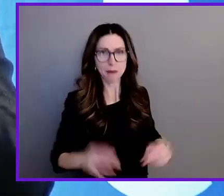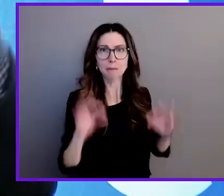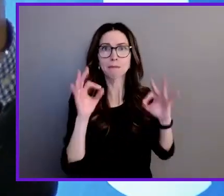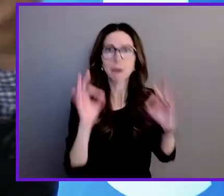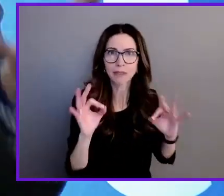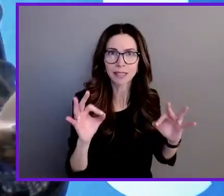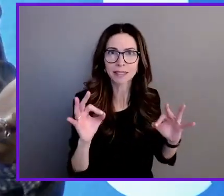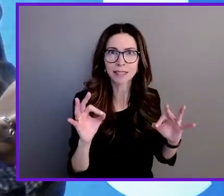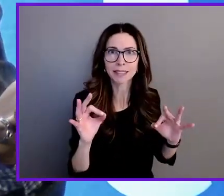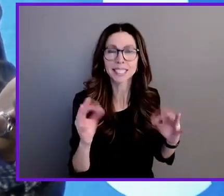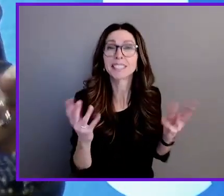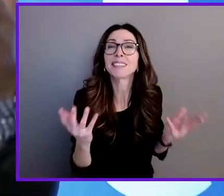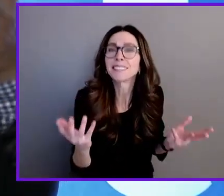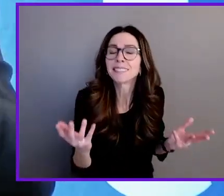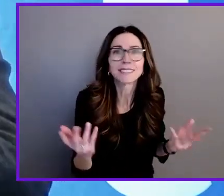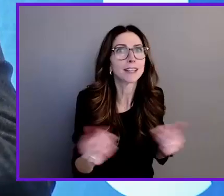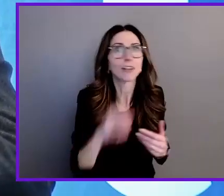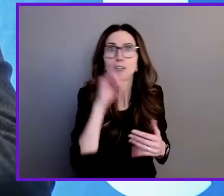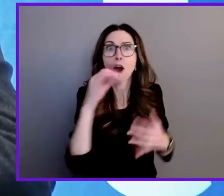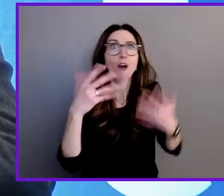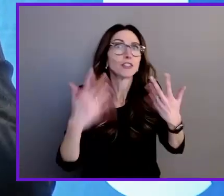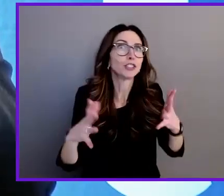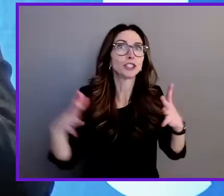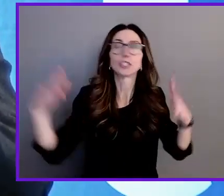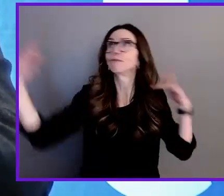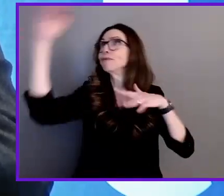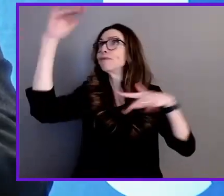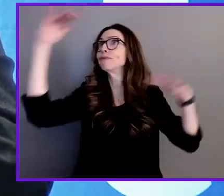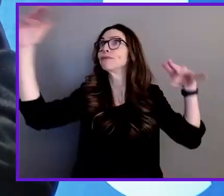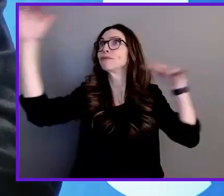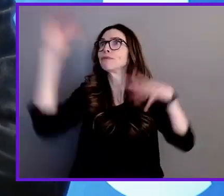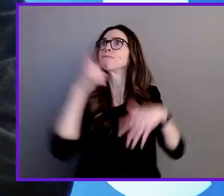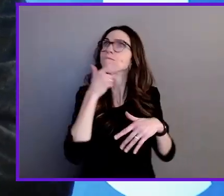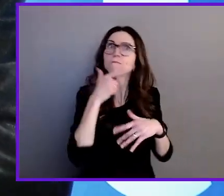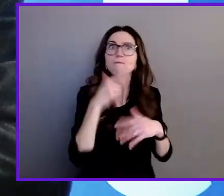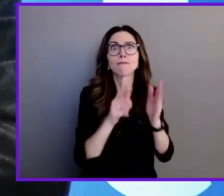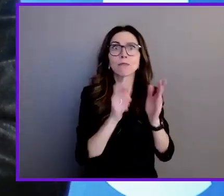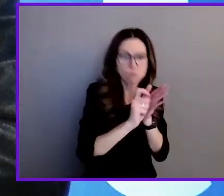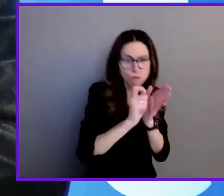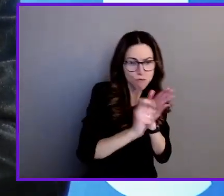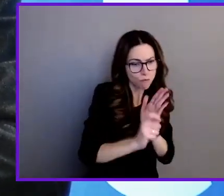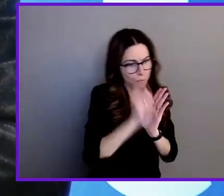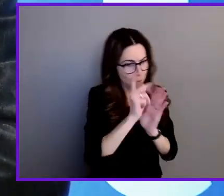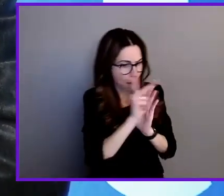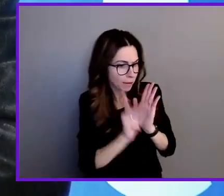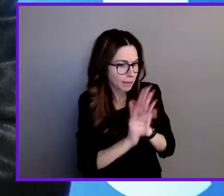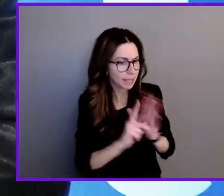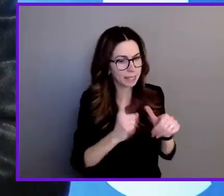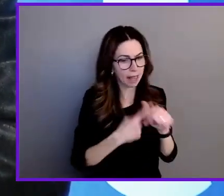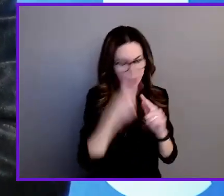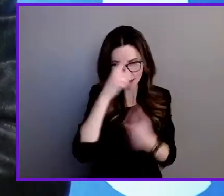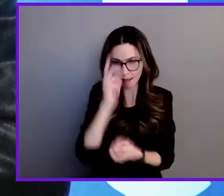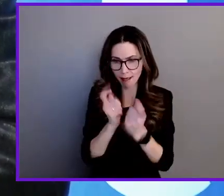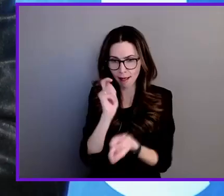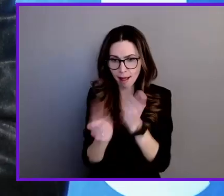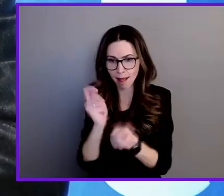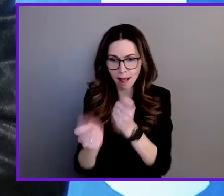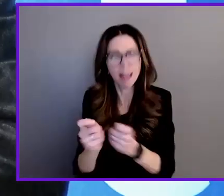and not some imagined people that we then fit into policy but really try to address the humanness. That is deeply decolonial work.